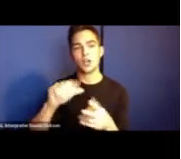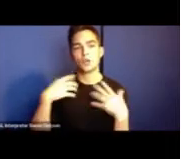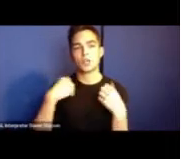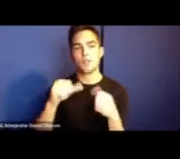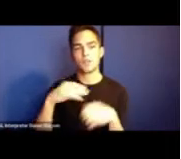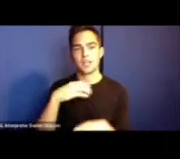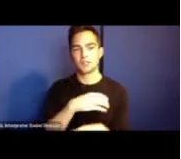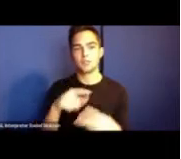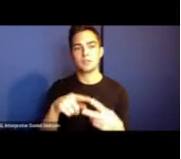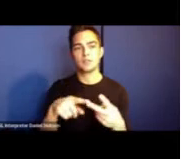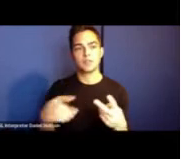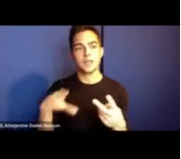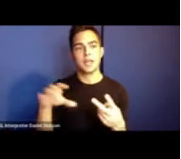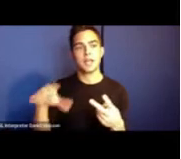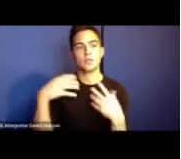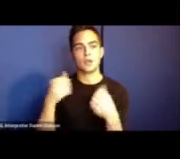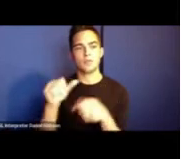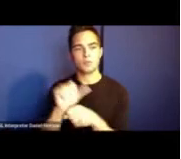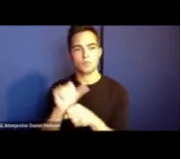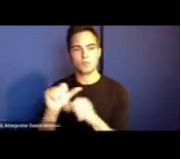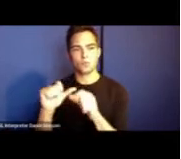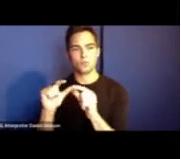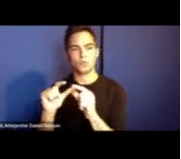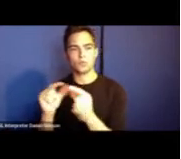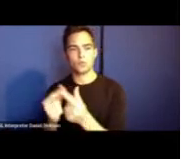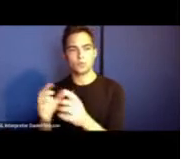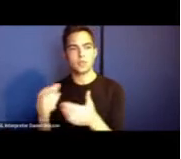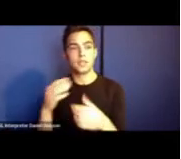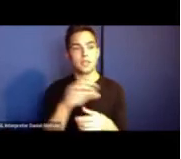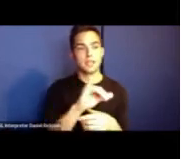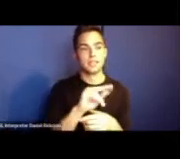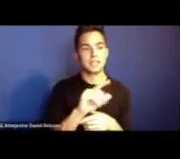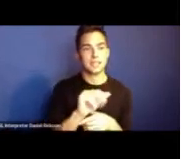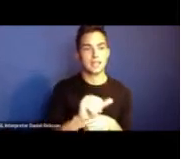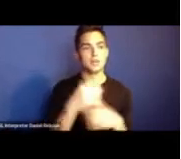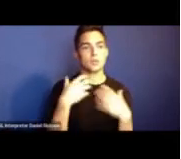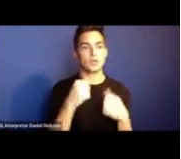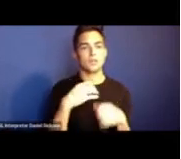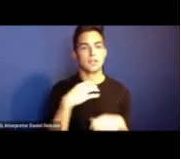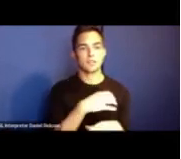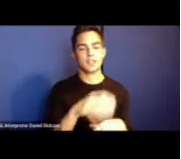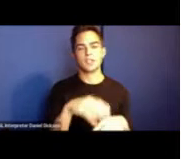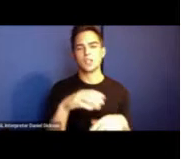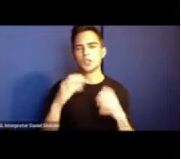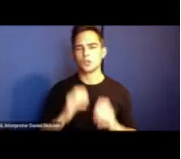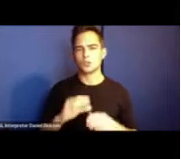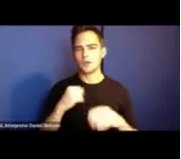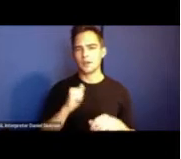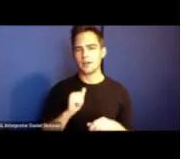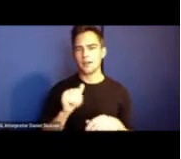Recovery Support Workgroup. The Indiana Recovery Council is our consumer advisory board that consists of 16 people with